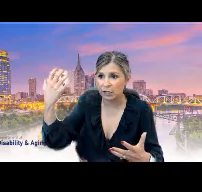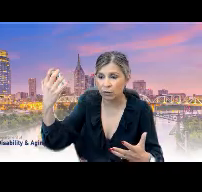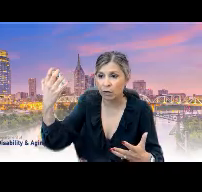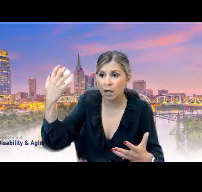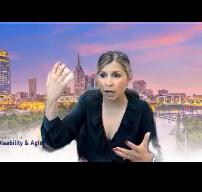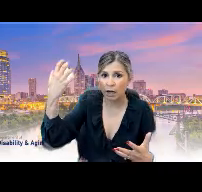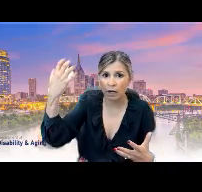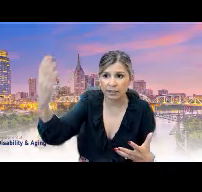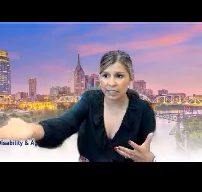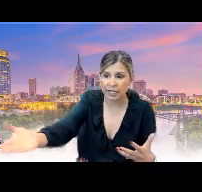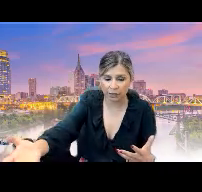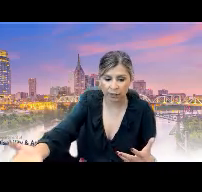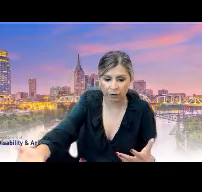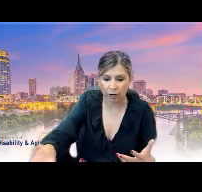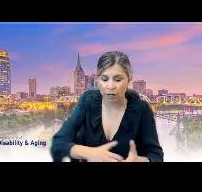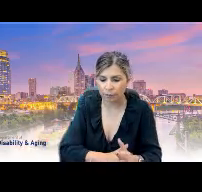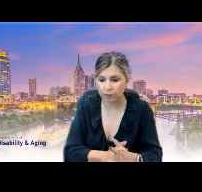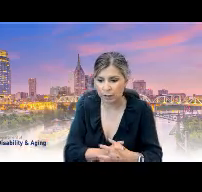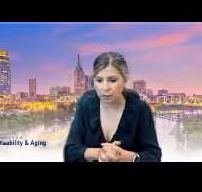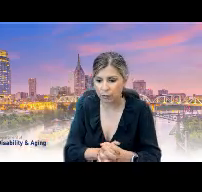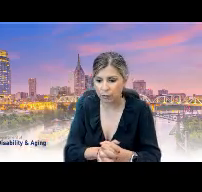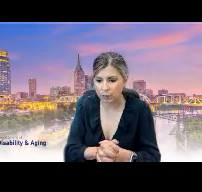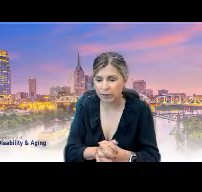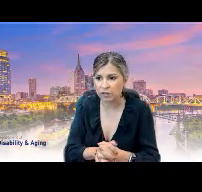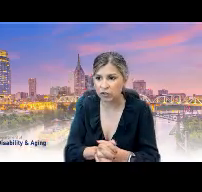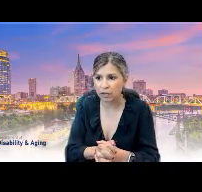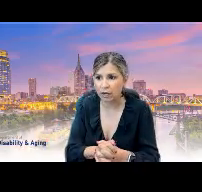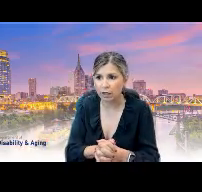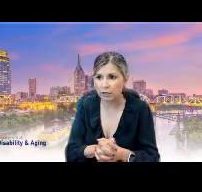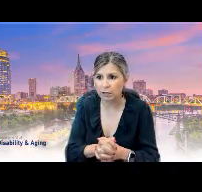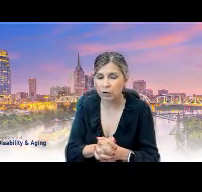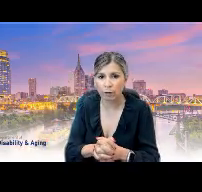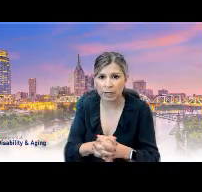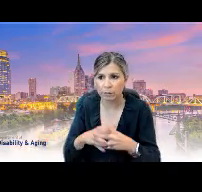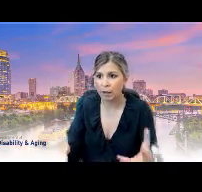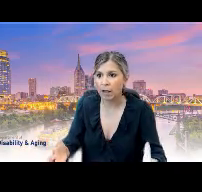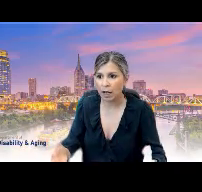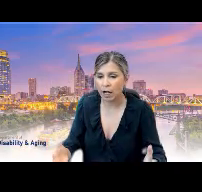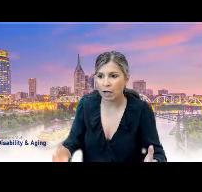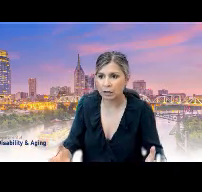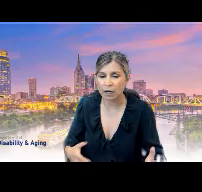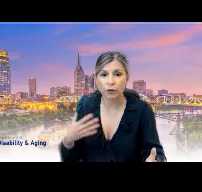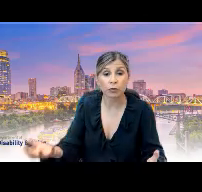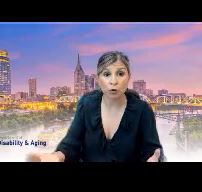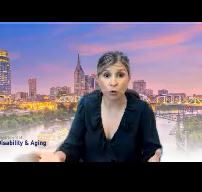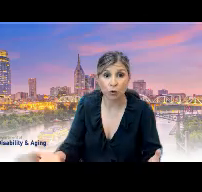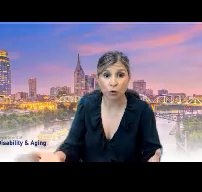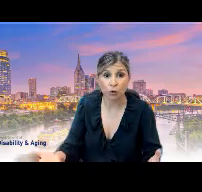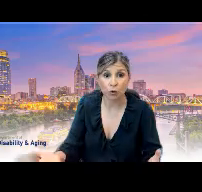to get their, to get their, their, their positioning, the equipment covered through insurance.